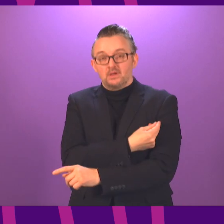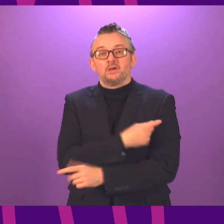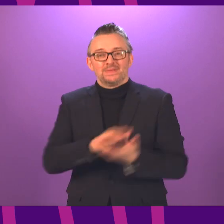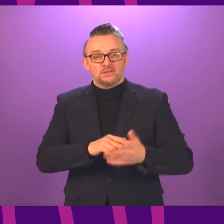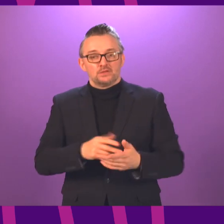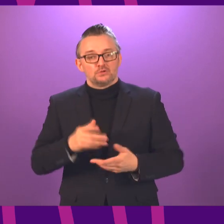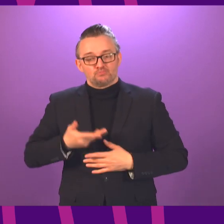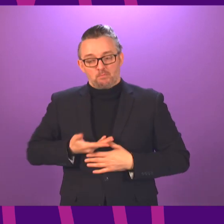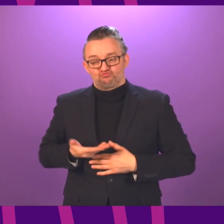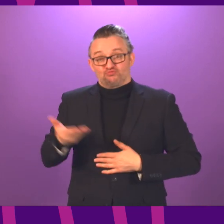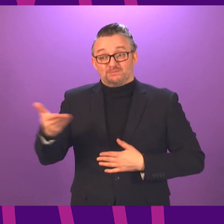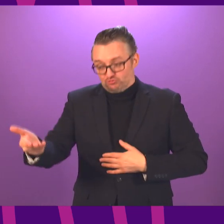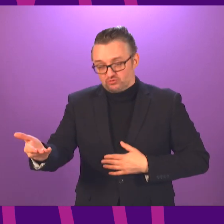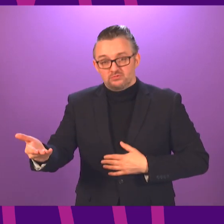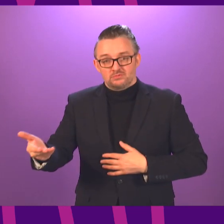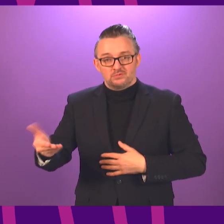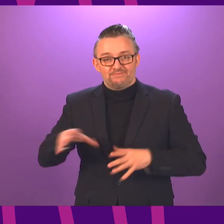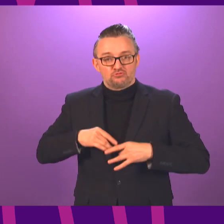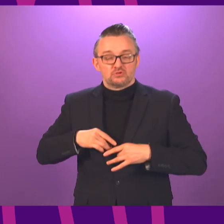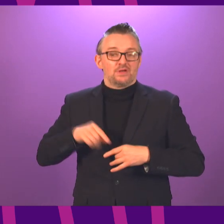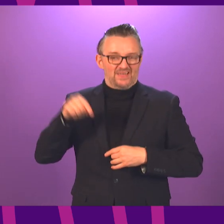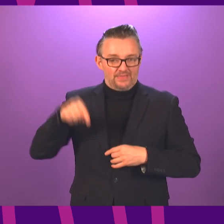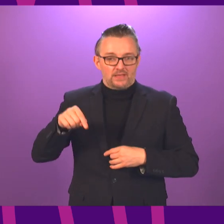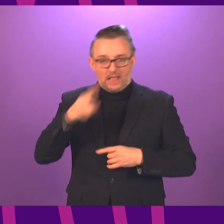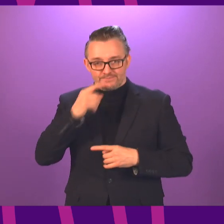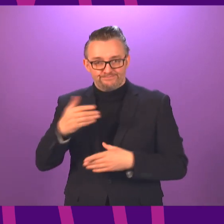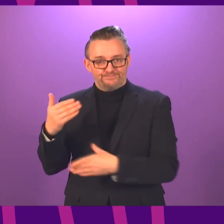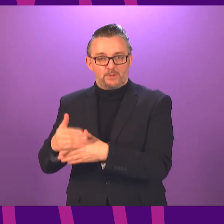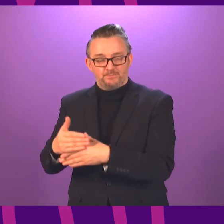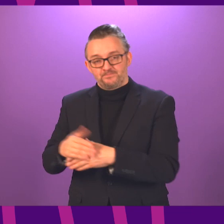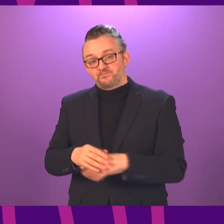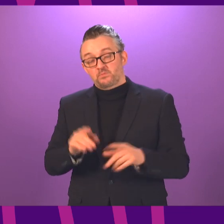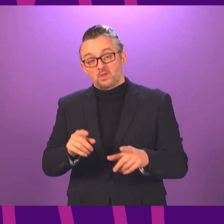transmission across society as a whole; although we do not yet know exactly how big an effect